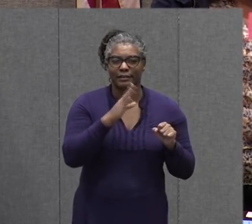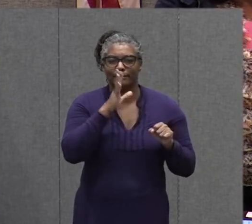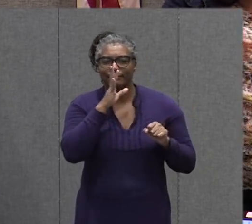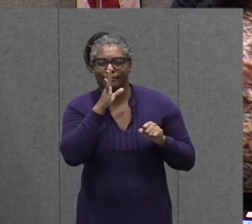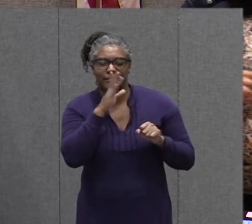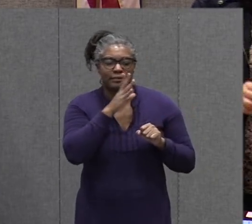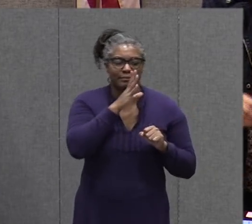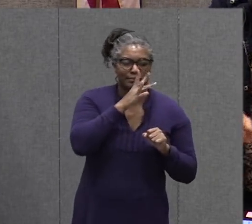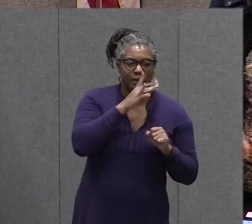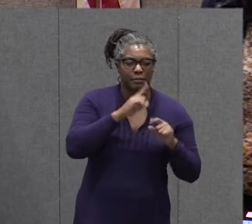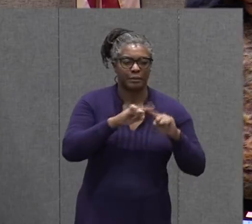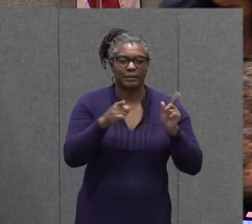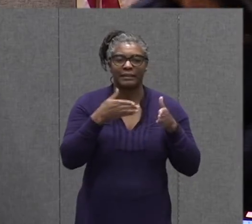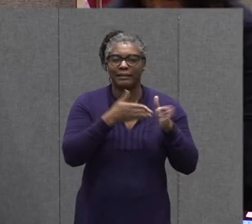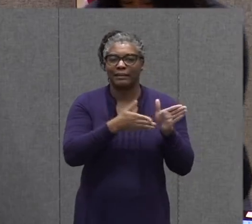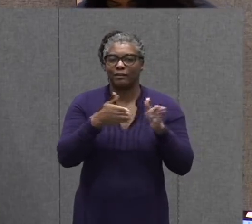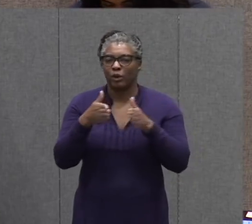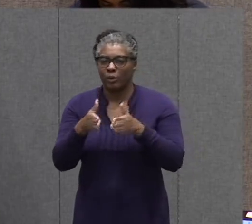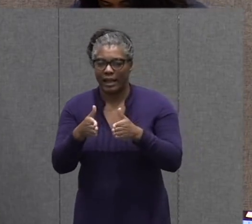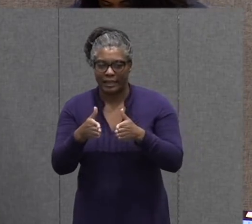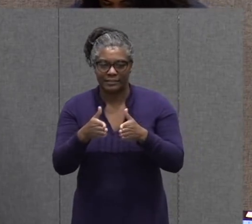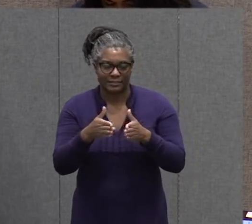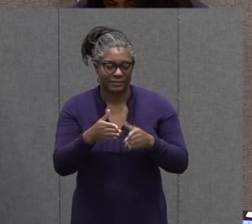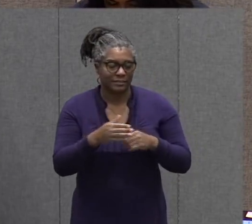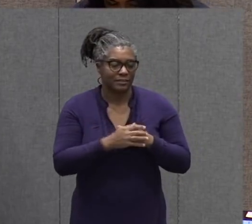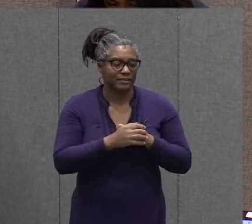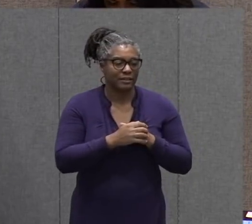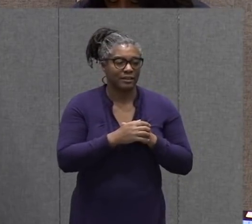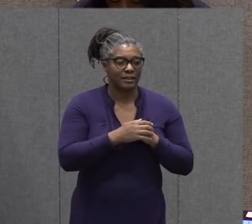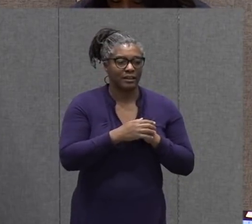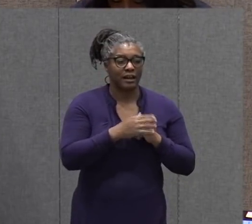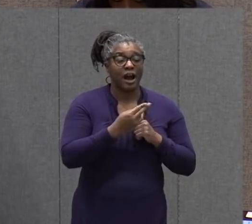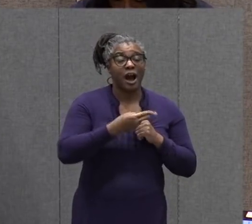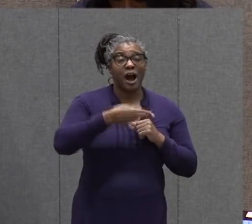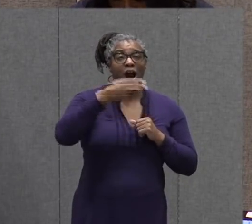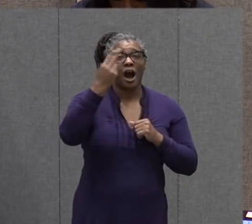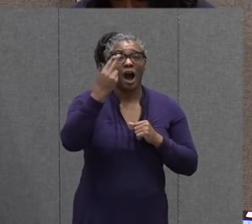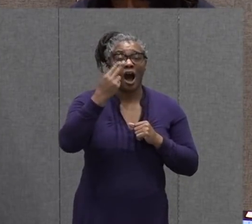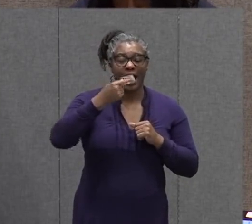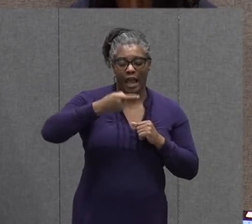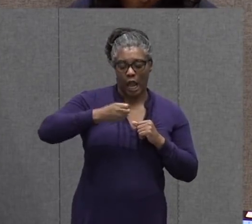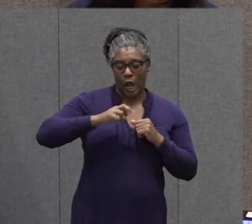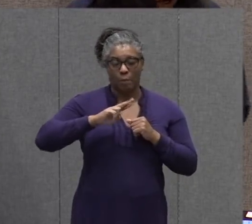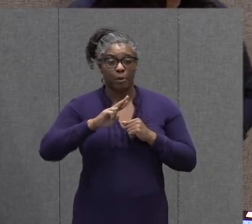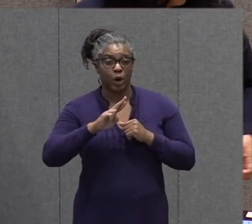[Miss Martindale] If it helps you remember what it is. [Miss Garcia] I like the way you say it. [Miss Martindale] Okay. [Miss Garcia] The correct way.